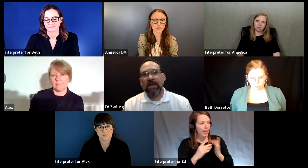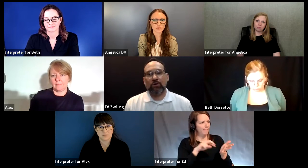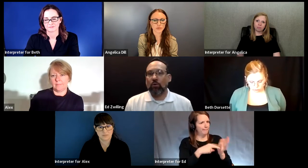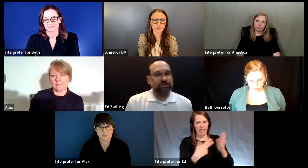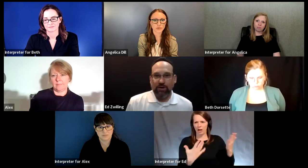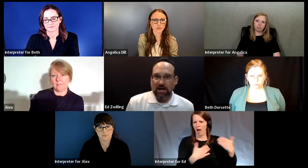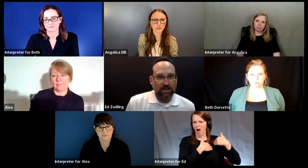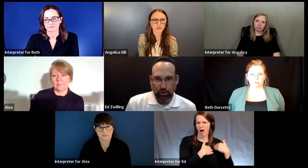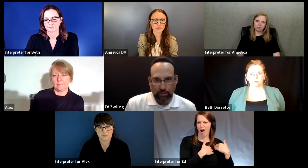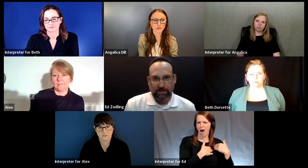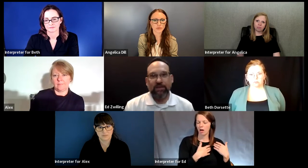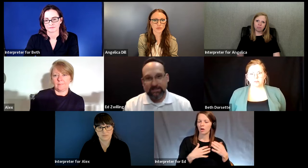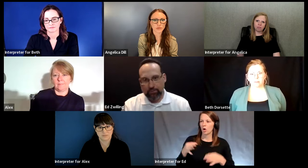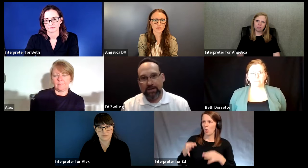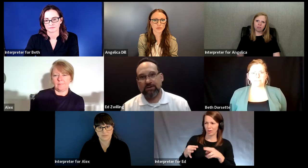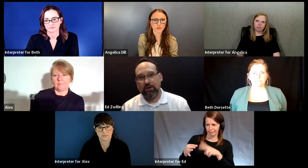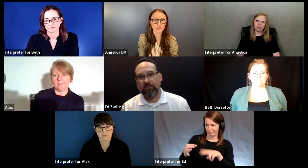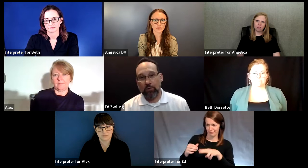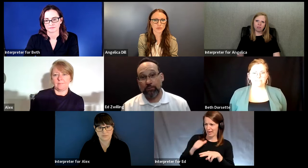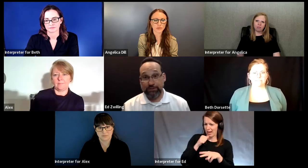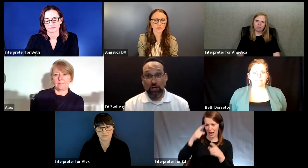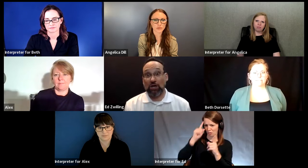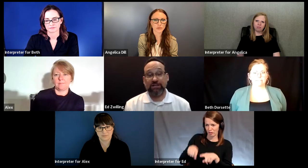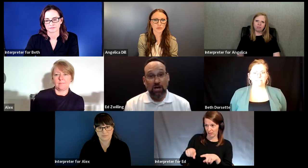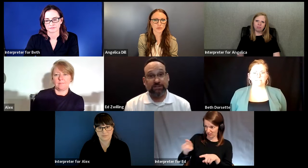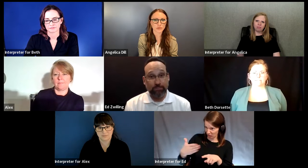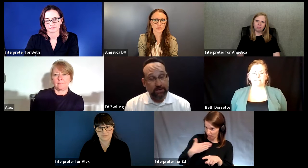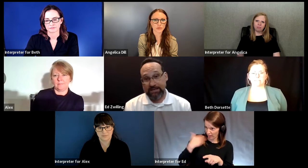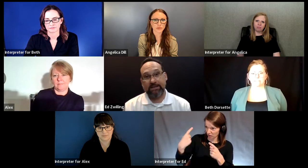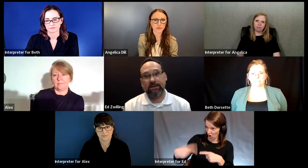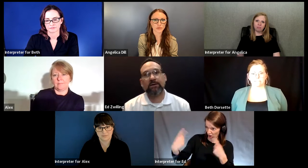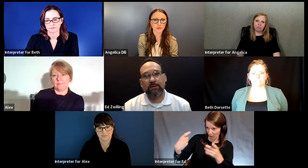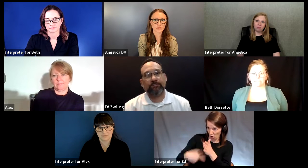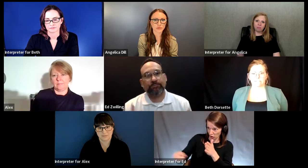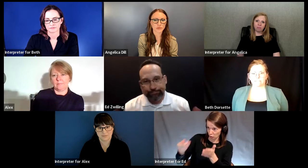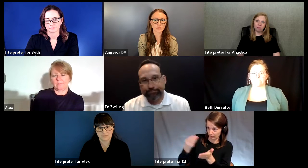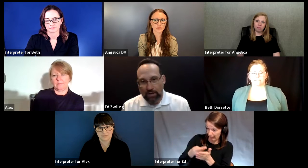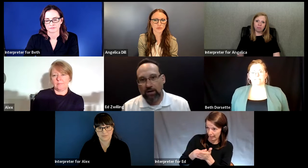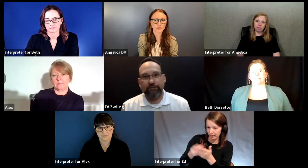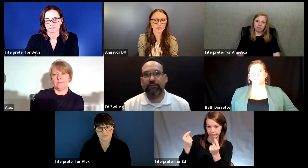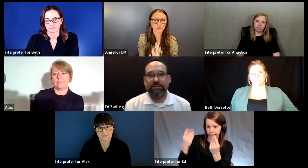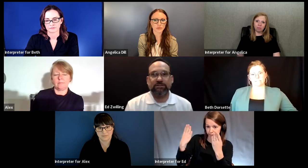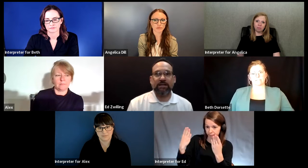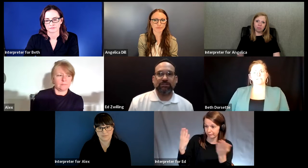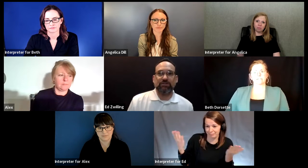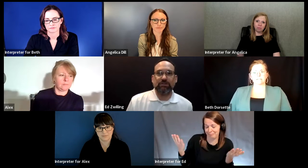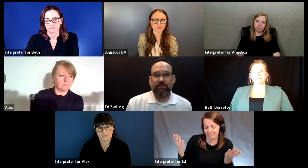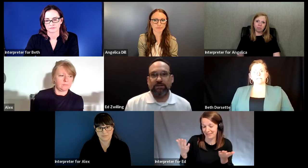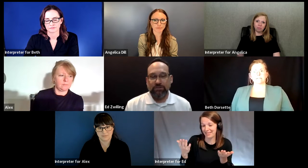And courts are not going to agree. If that's their best argument, well it was going to cost us money. Tough.